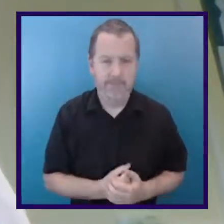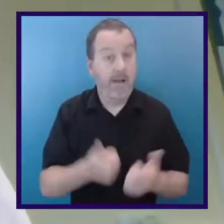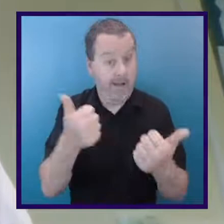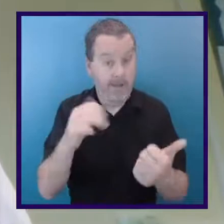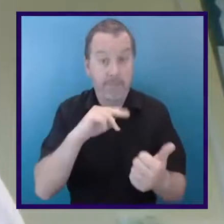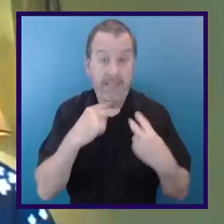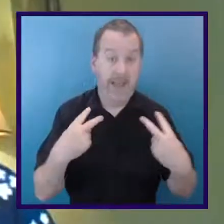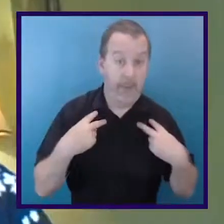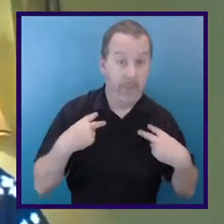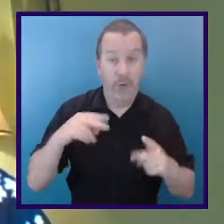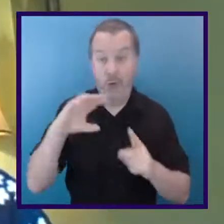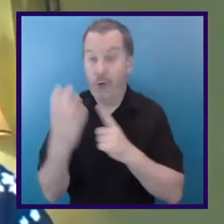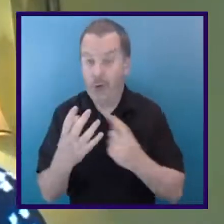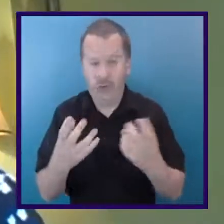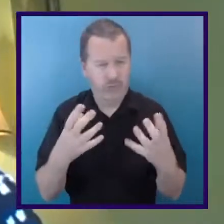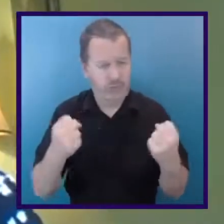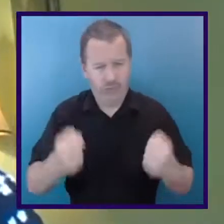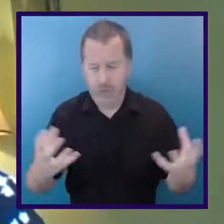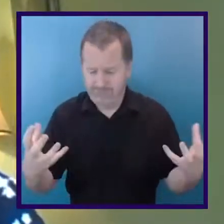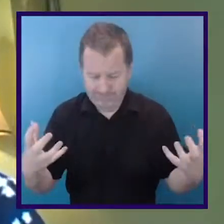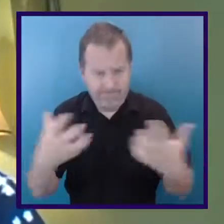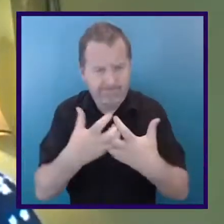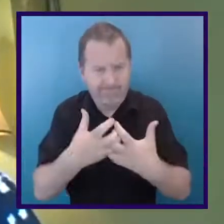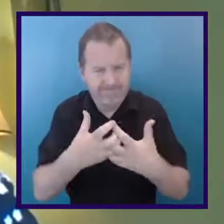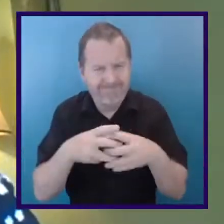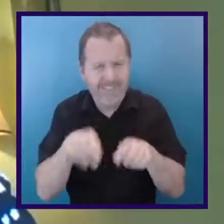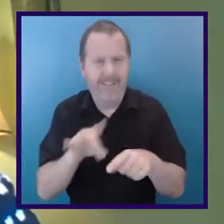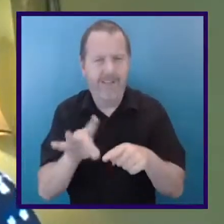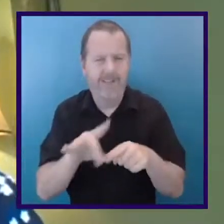Excellent. Great. In other words, language and culture are completely integrated in what you're doing in those kinds